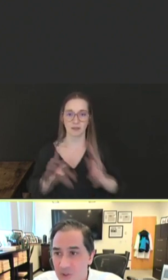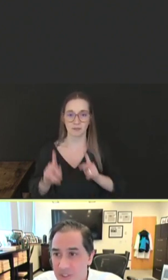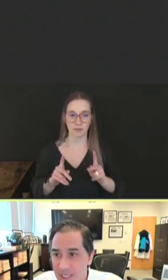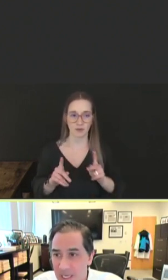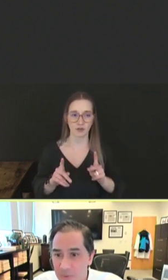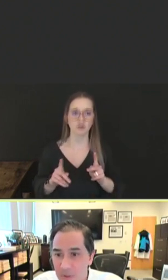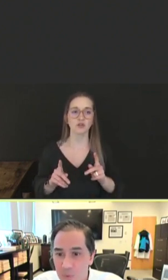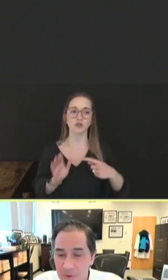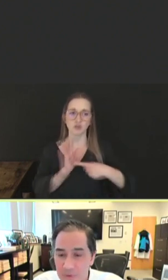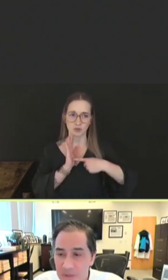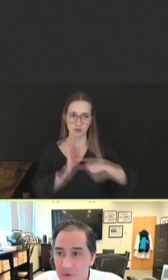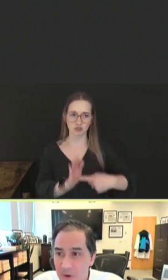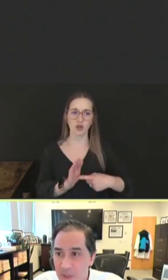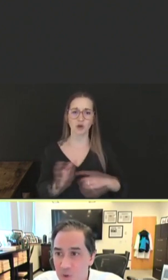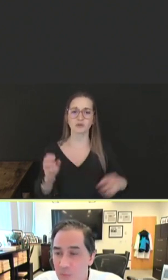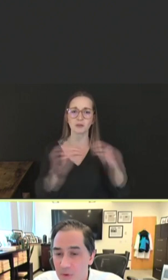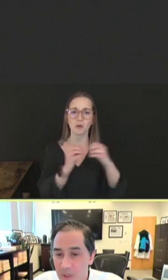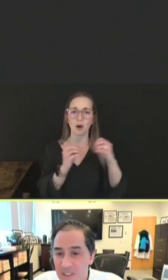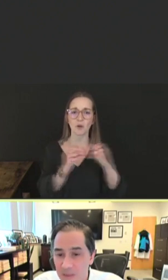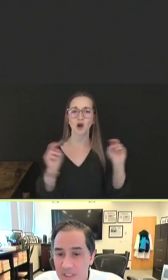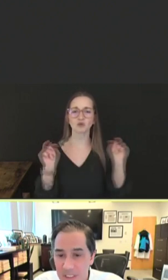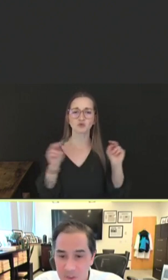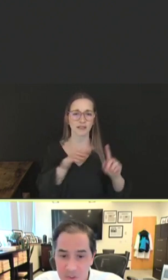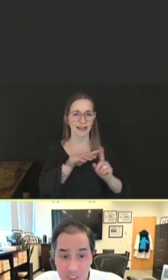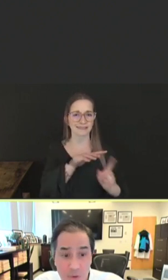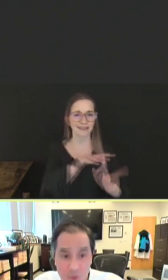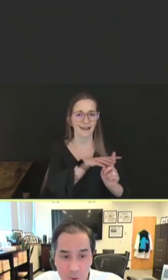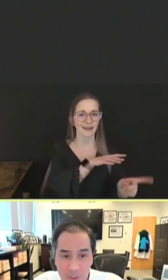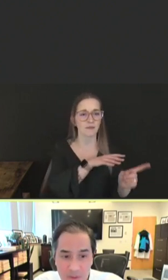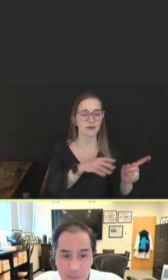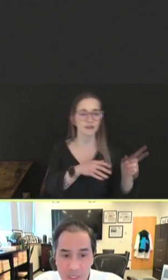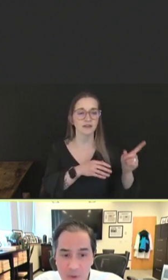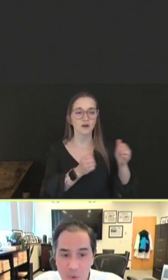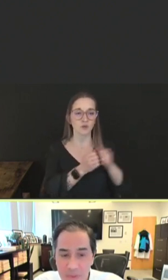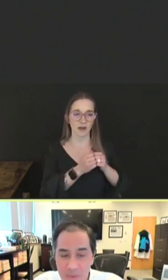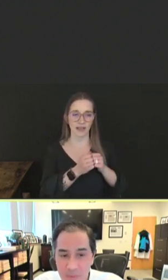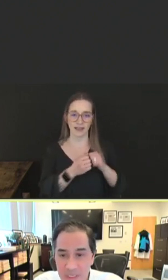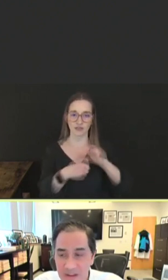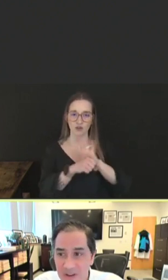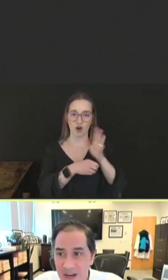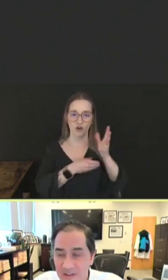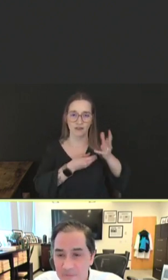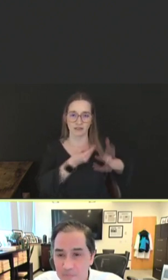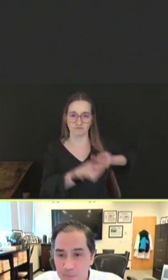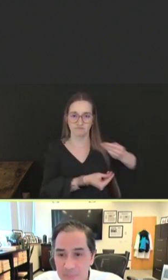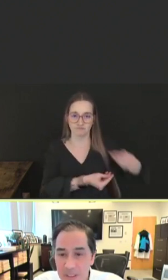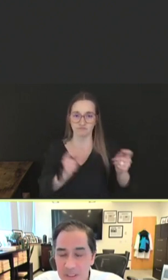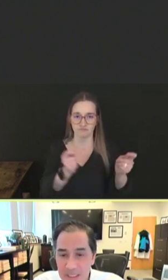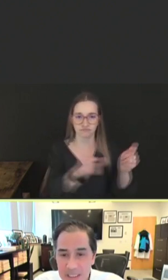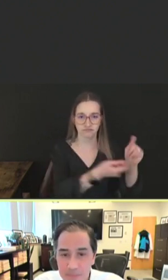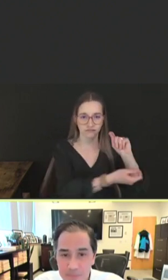escape with the various Omicron sub-lineages here, shown as BA1 through BA5. Next slide.